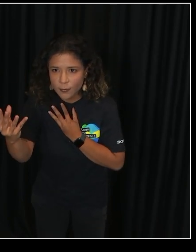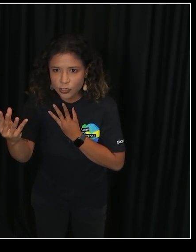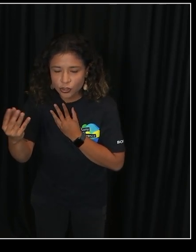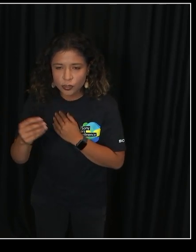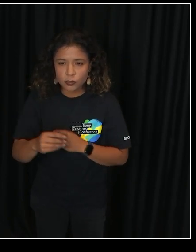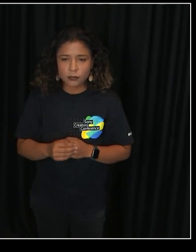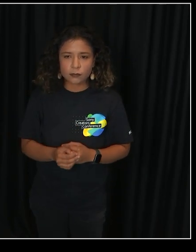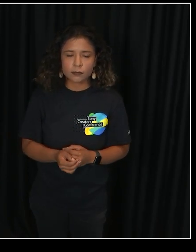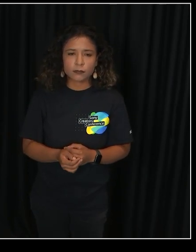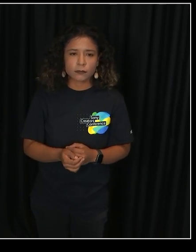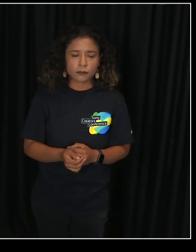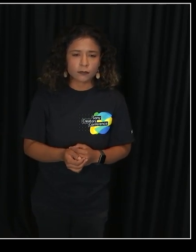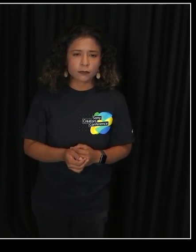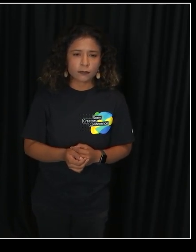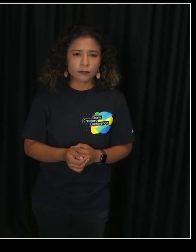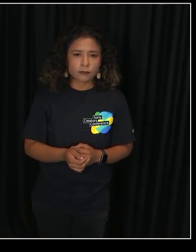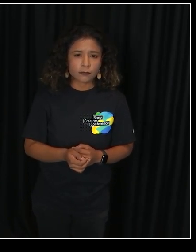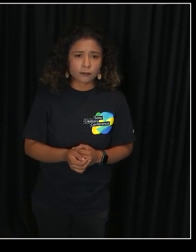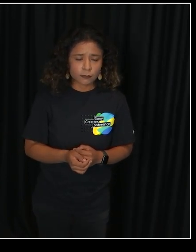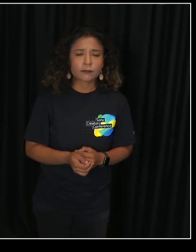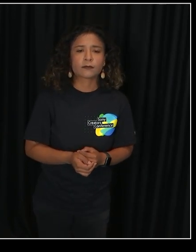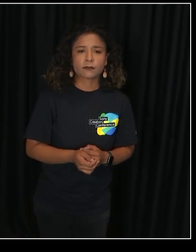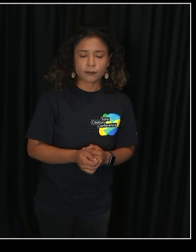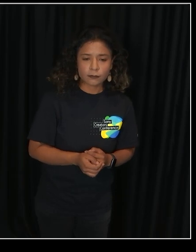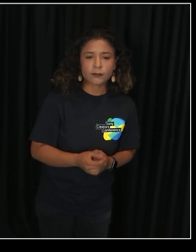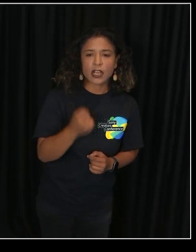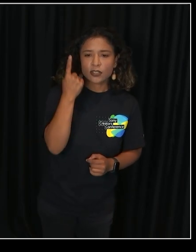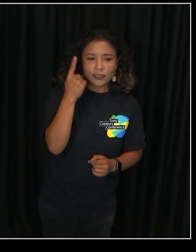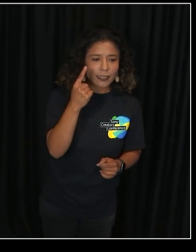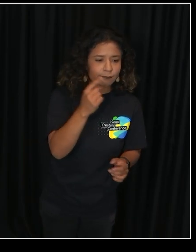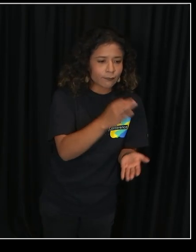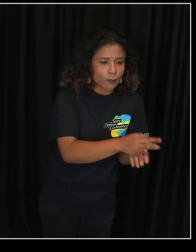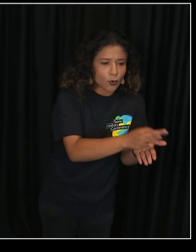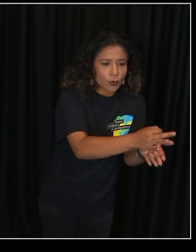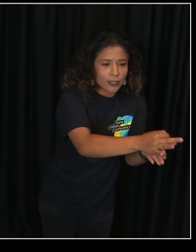So it gets those points along the edge that are pretty accurate